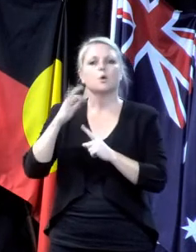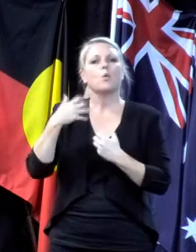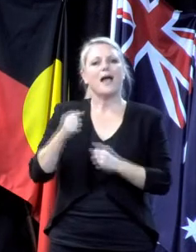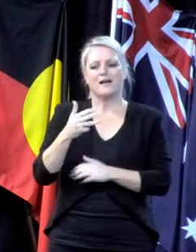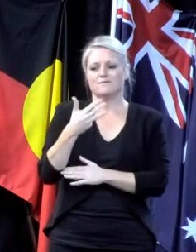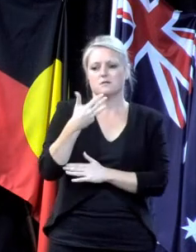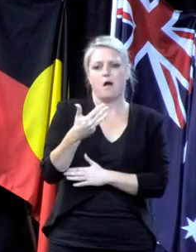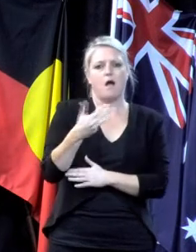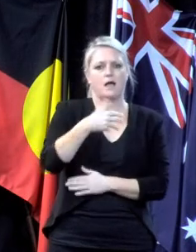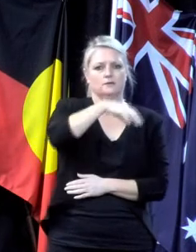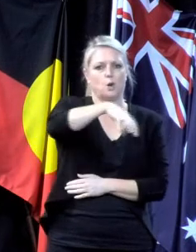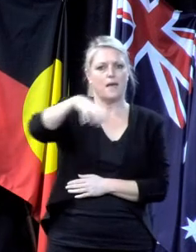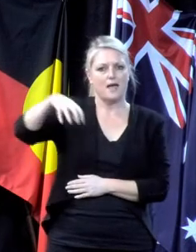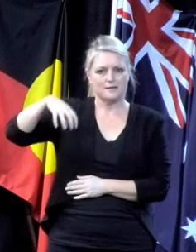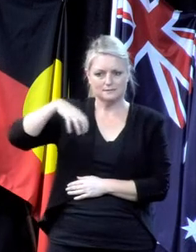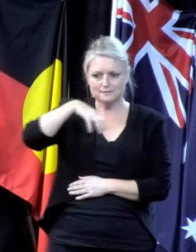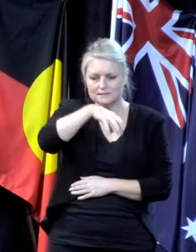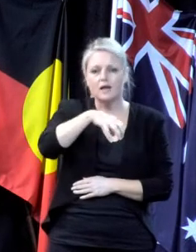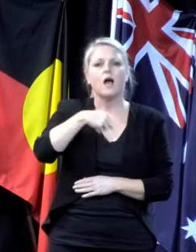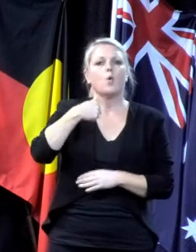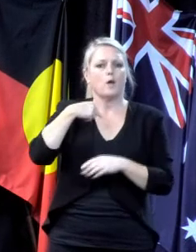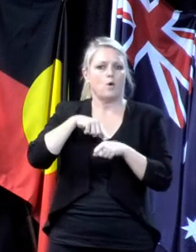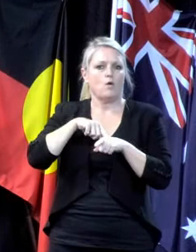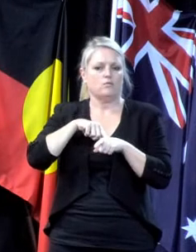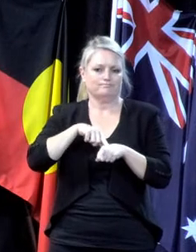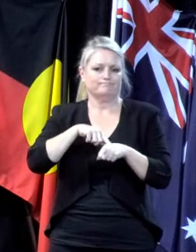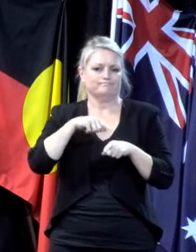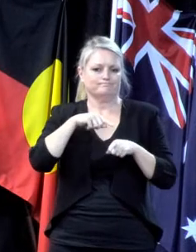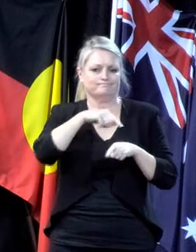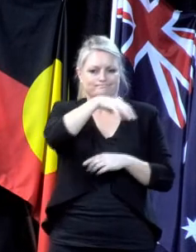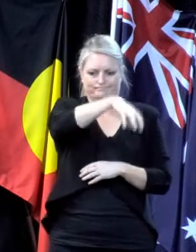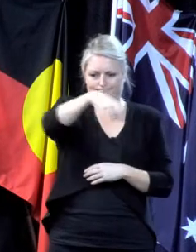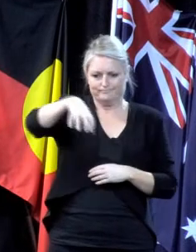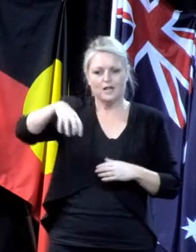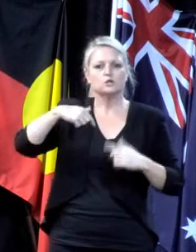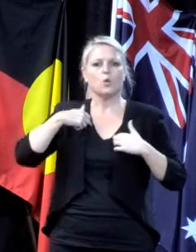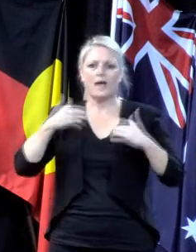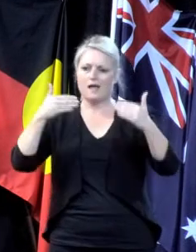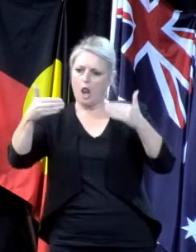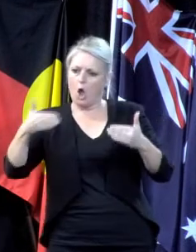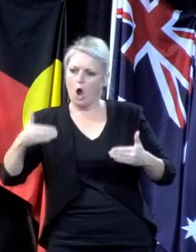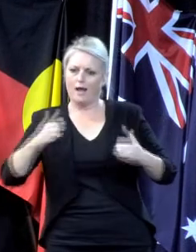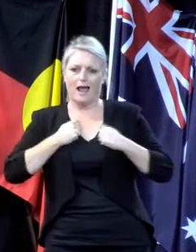according to the nine domains and we align school improvement to those domains and work within those domains.